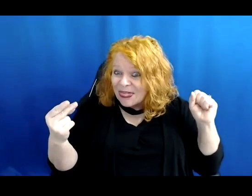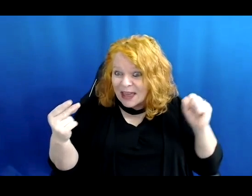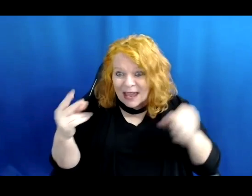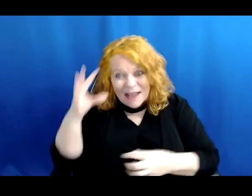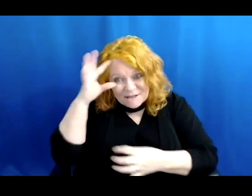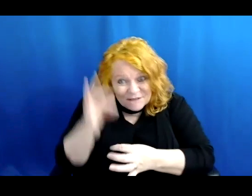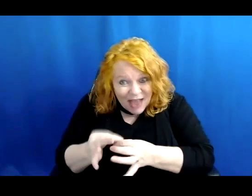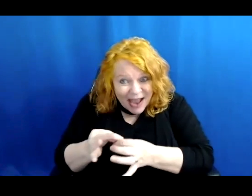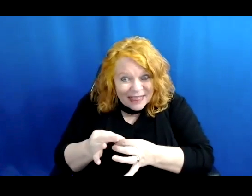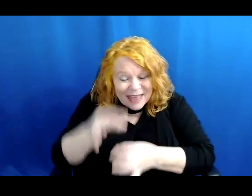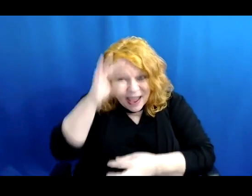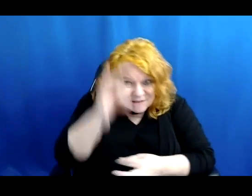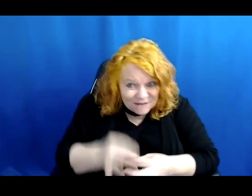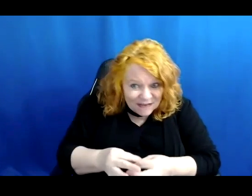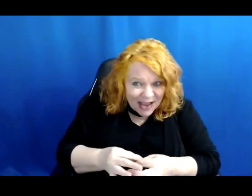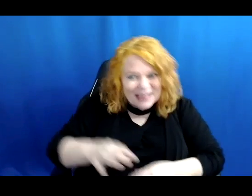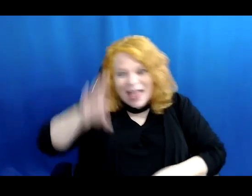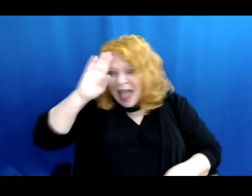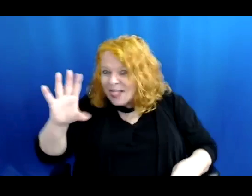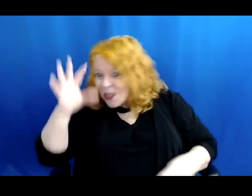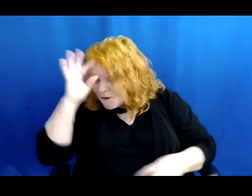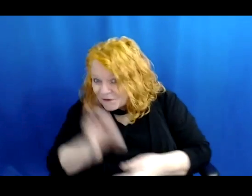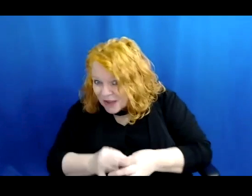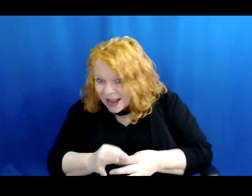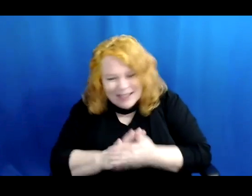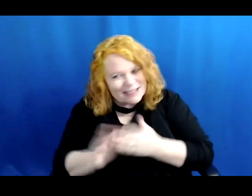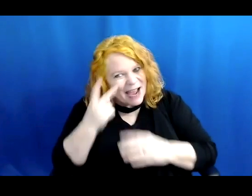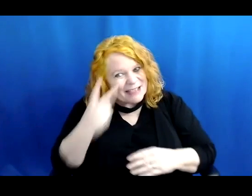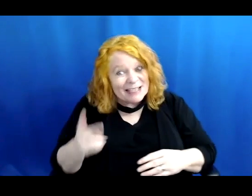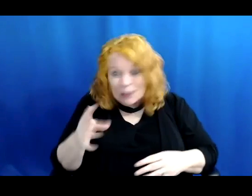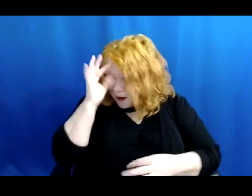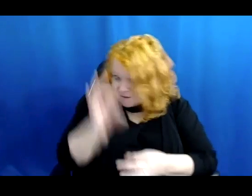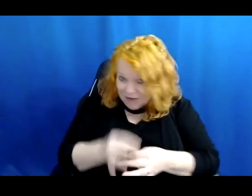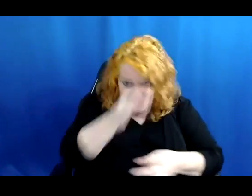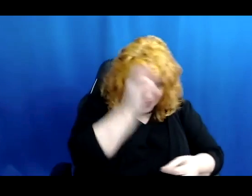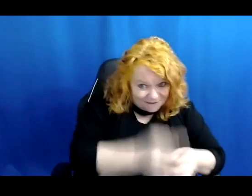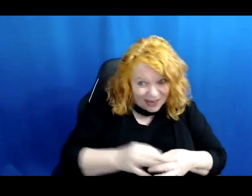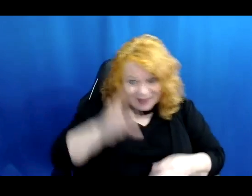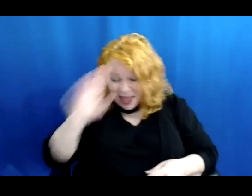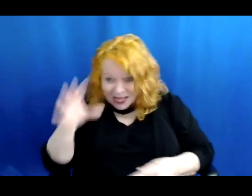Hey Faith, so nice to see you. Faith, Faith, hello Faith, hello, hello, hello